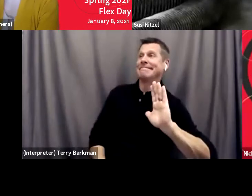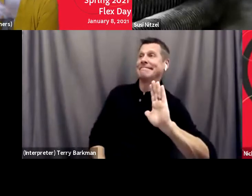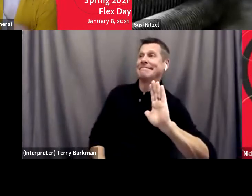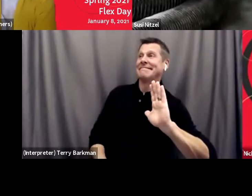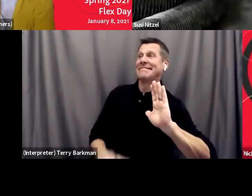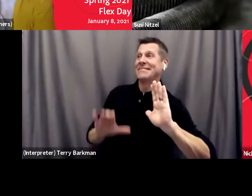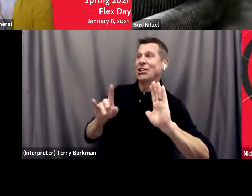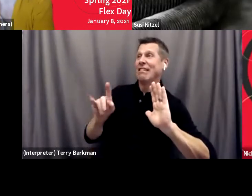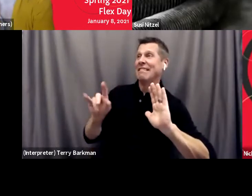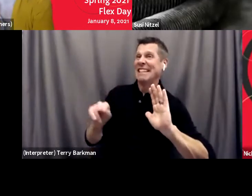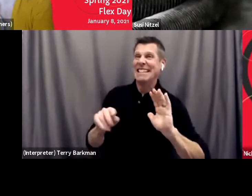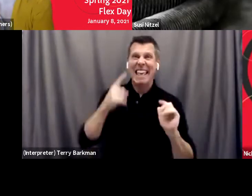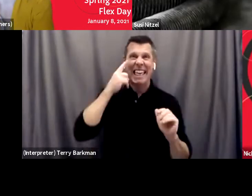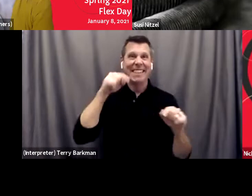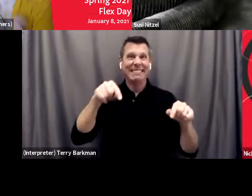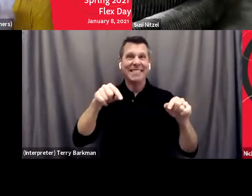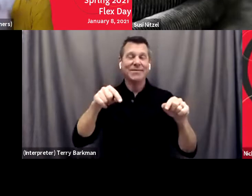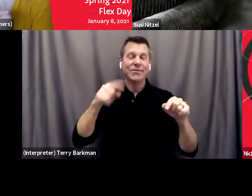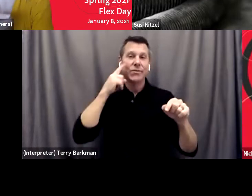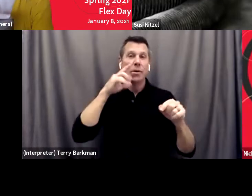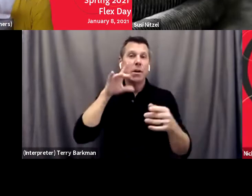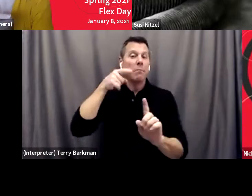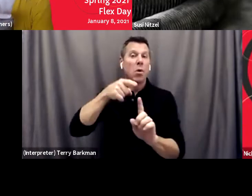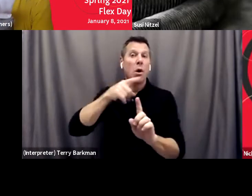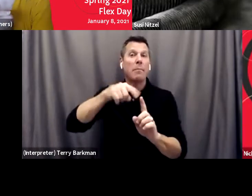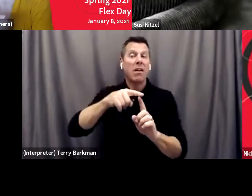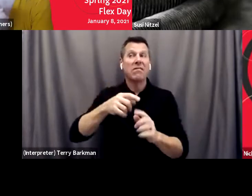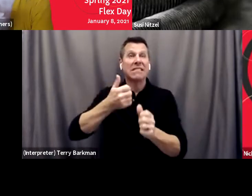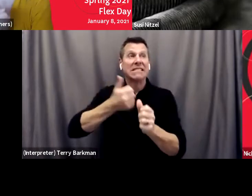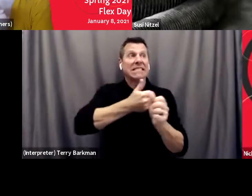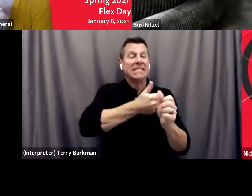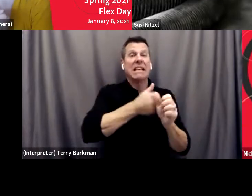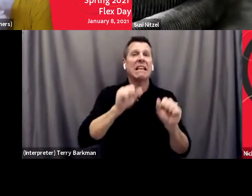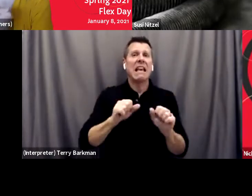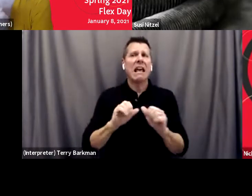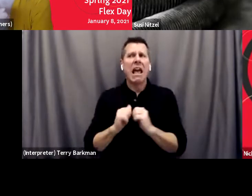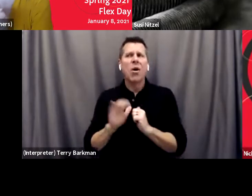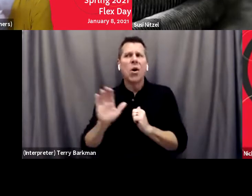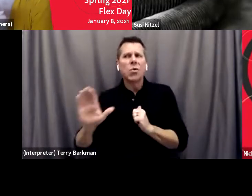And I think this kind of gets to the point about everybody being able to find ways in their own areas or things that they've seen